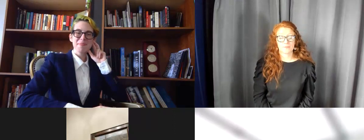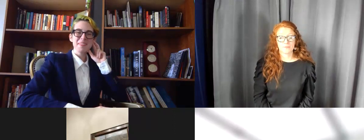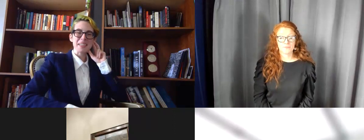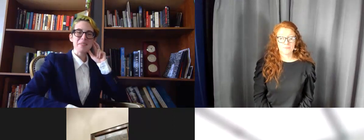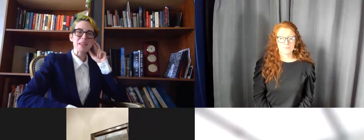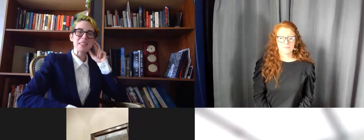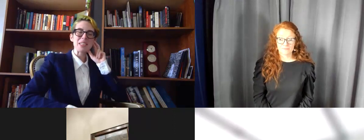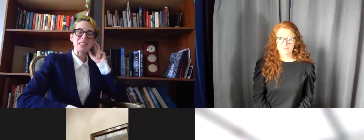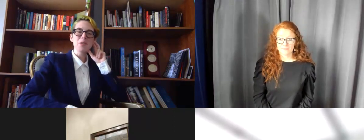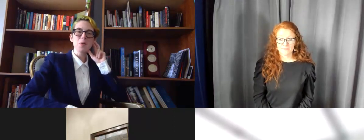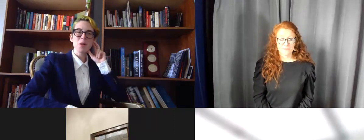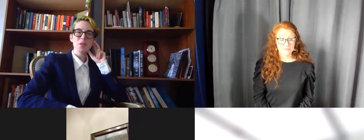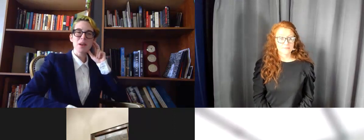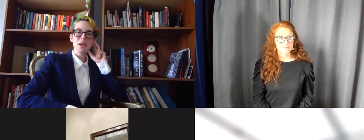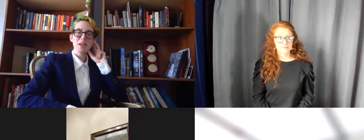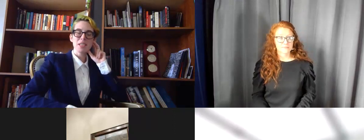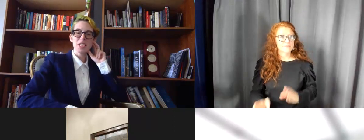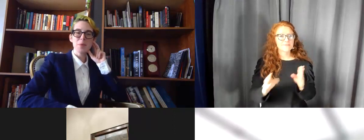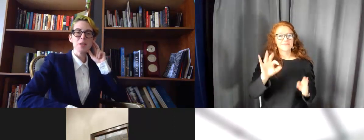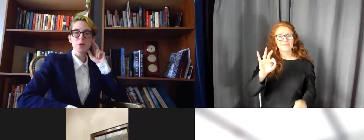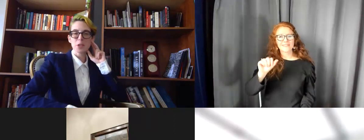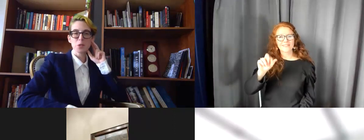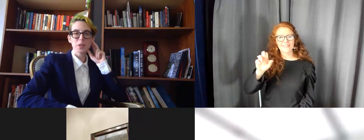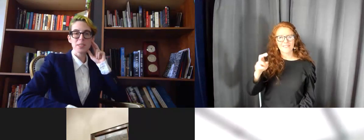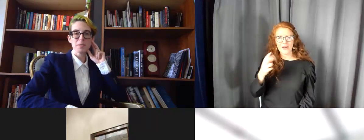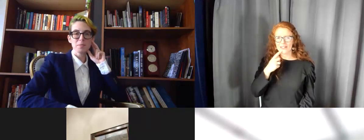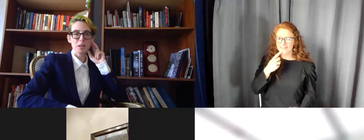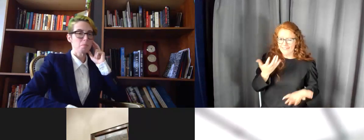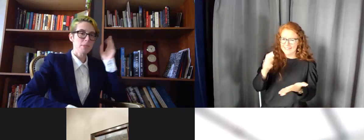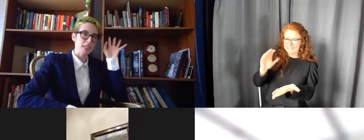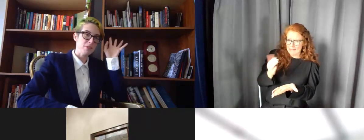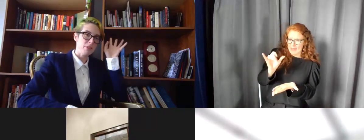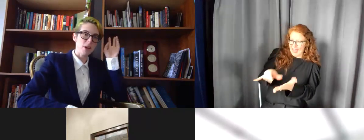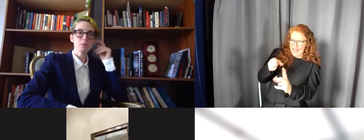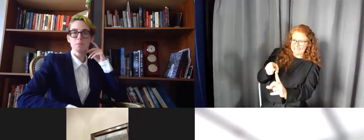Farrah Garland: Yeah, that seems like something worth continuing to work towards, says Farrah.